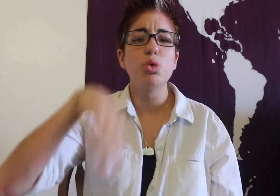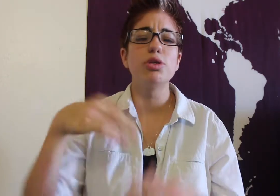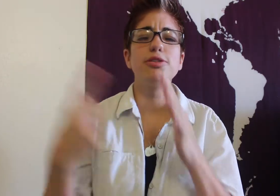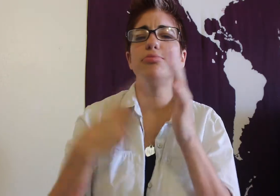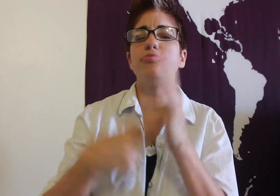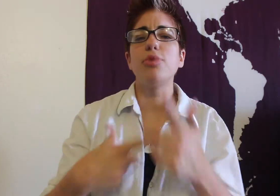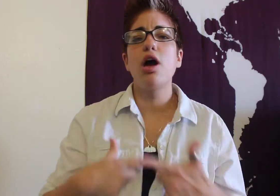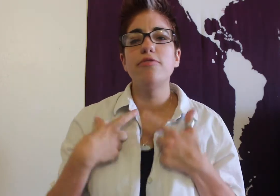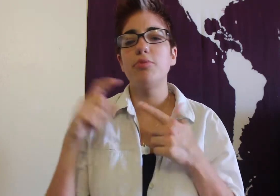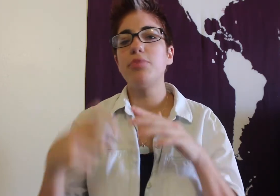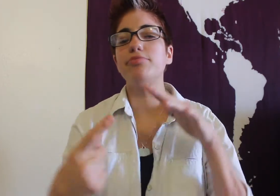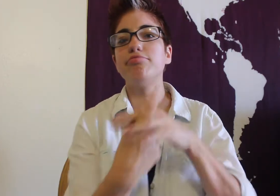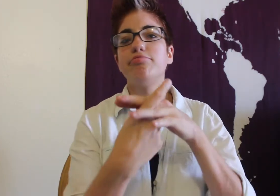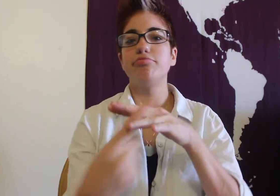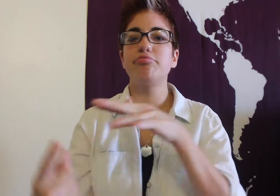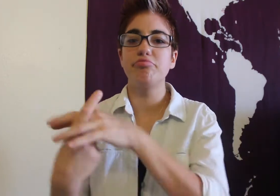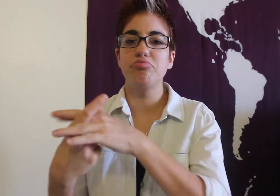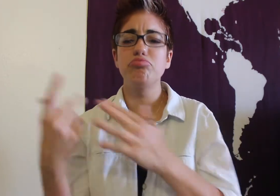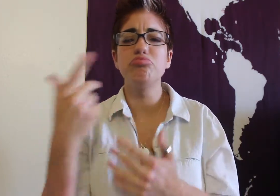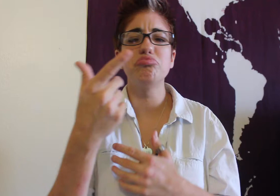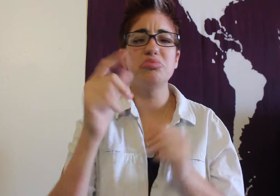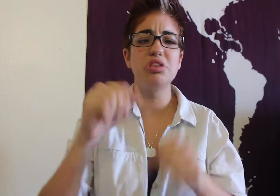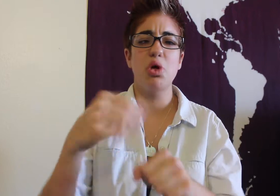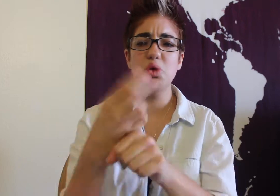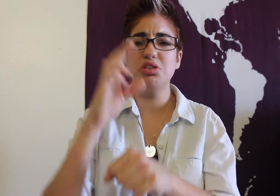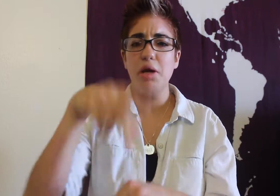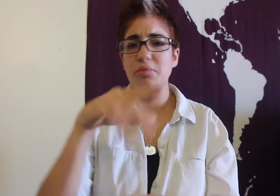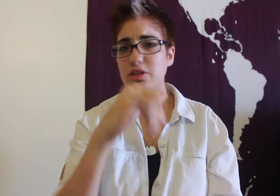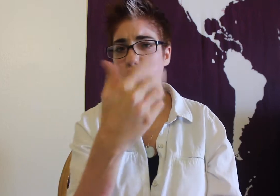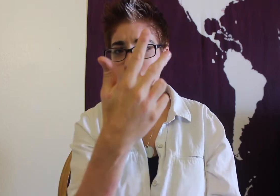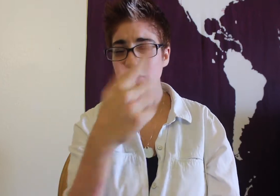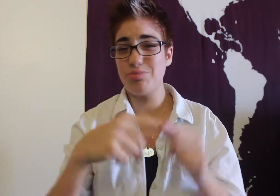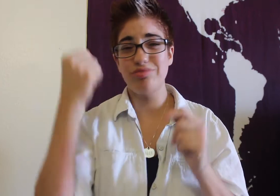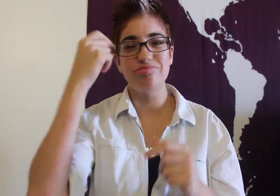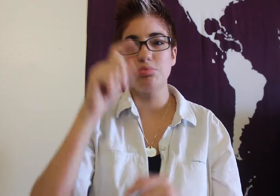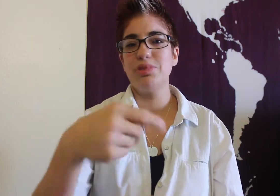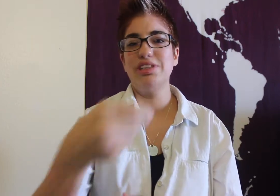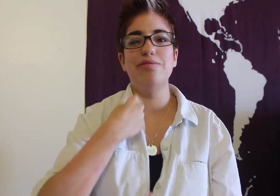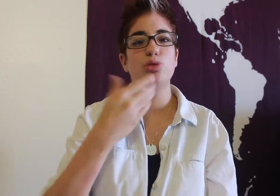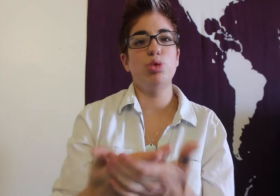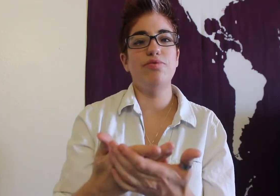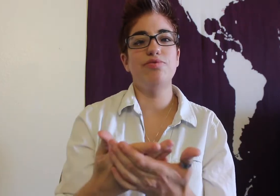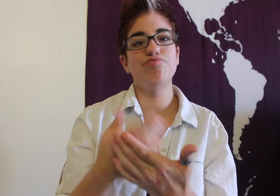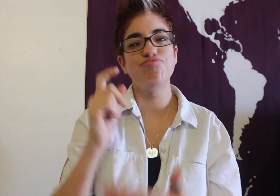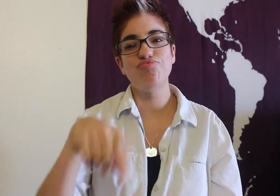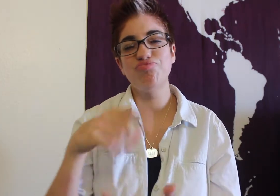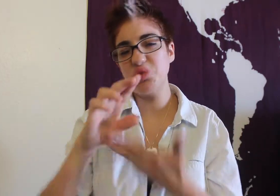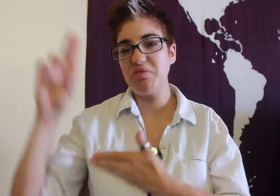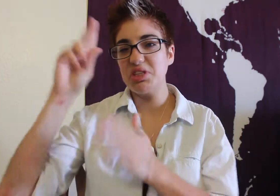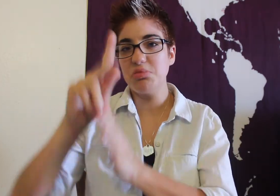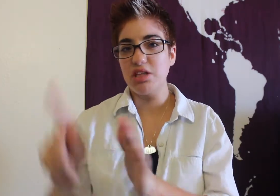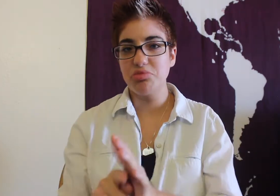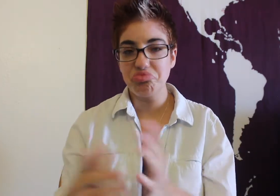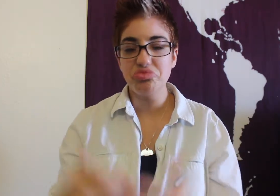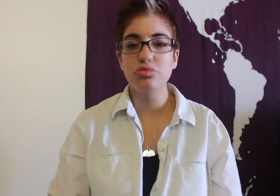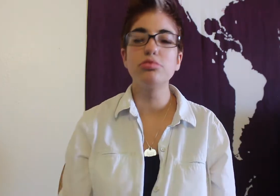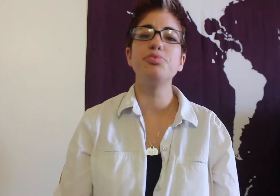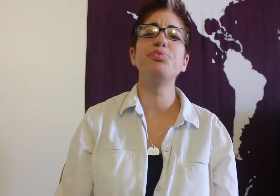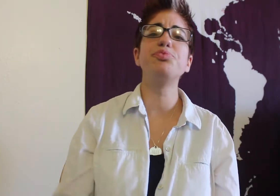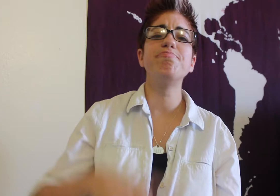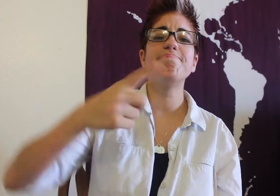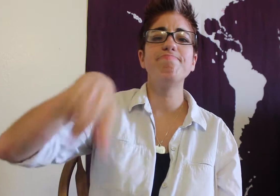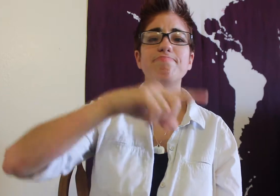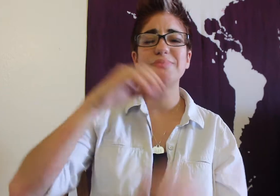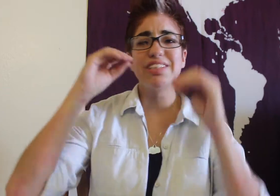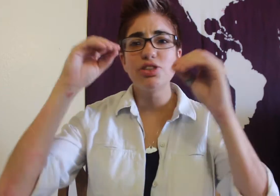However, you are still required to follow up with a proof of that certain circumstances.